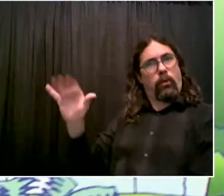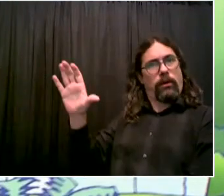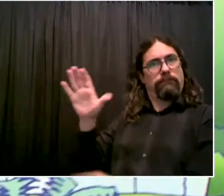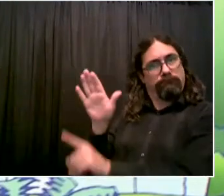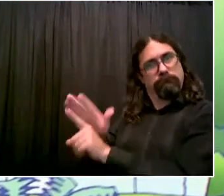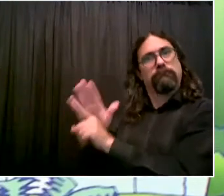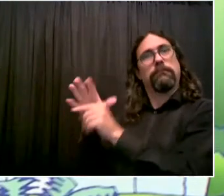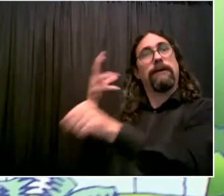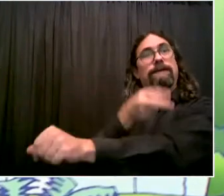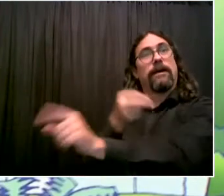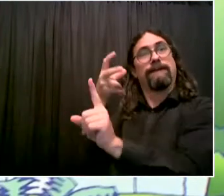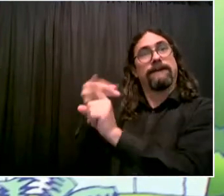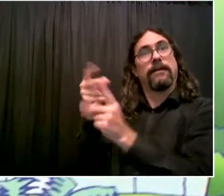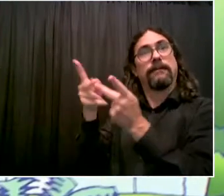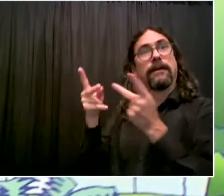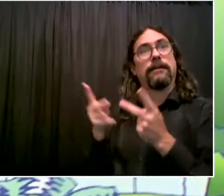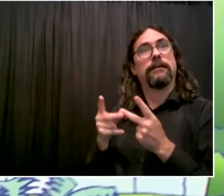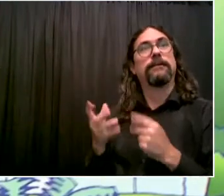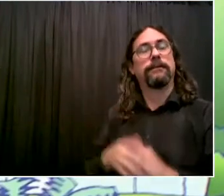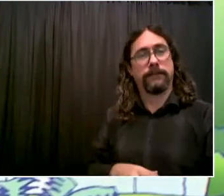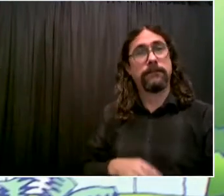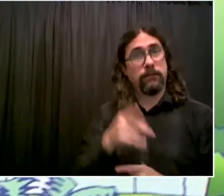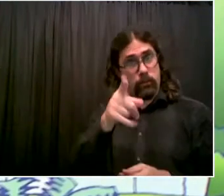AND GET YOUR FIRST SHOT, ETG $0 10GIFT CARD